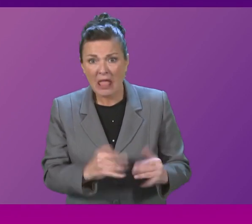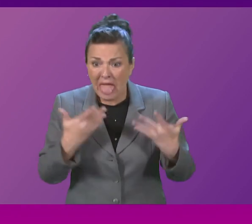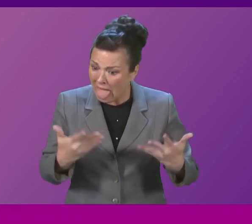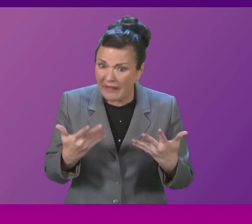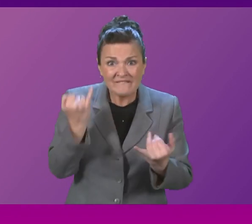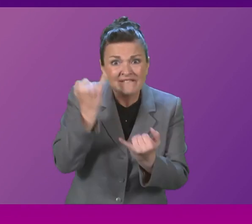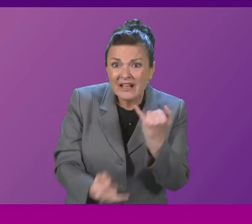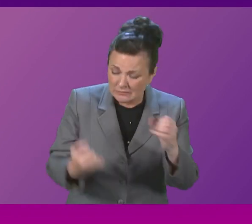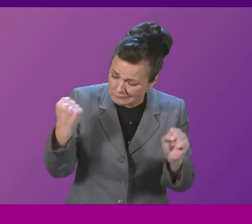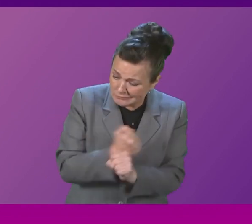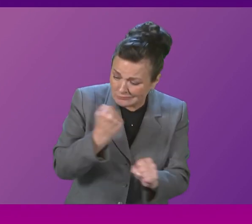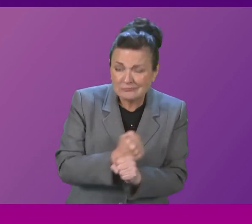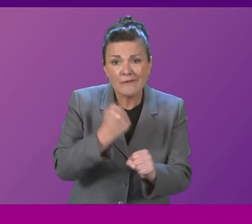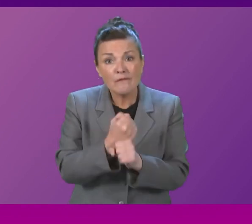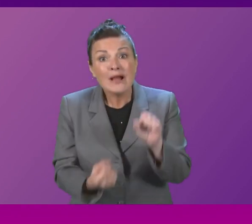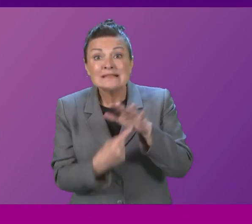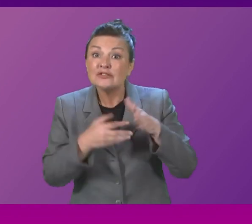for Scotland’s island communities.